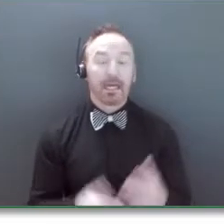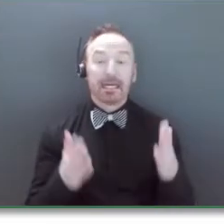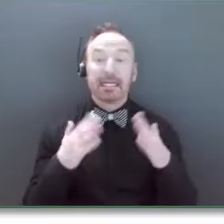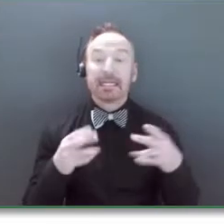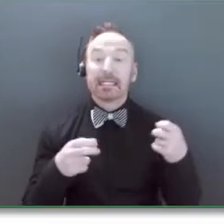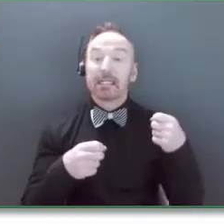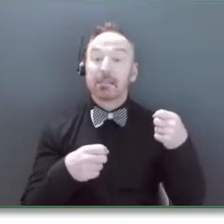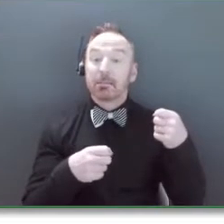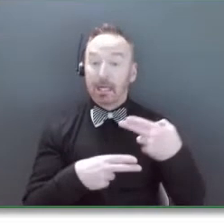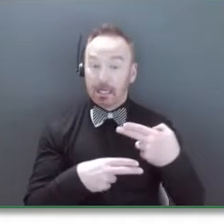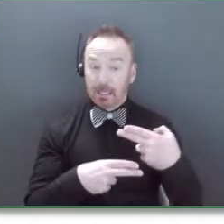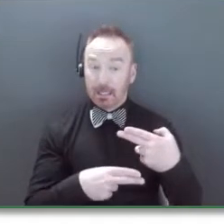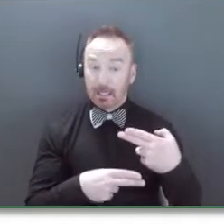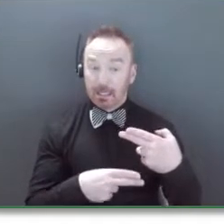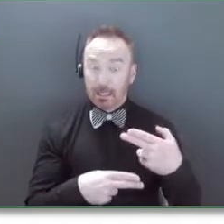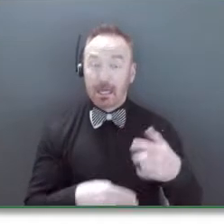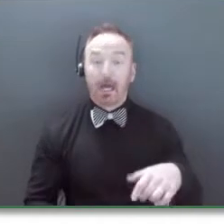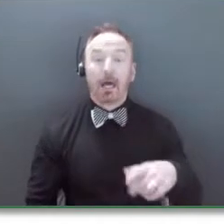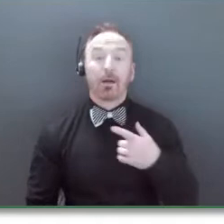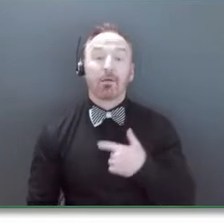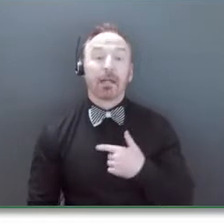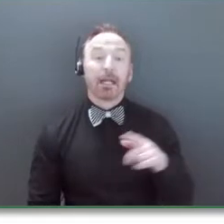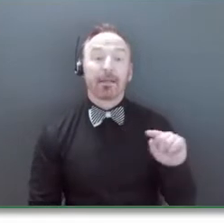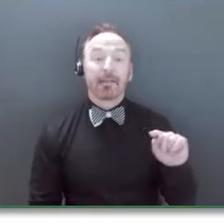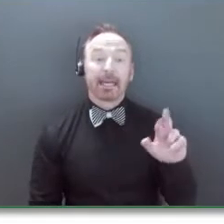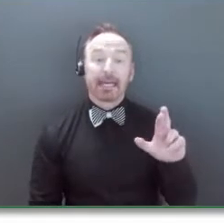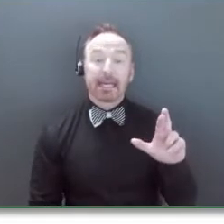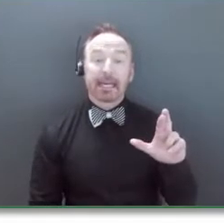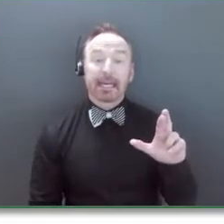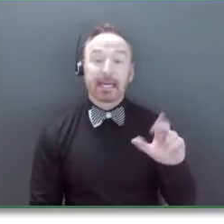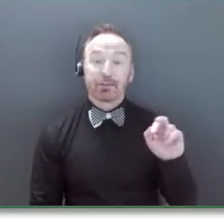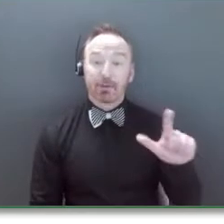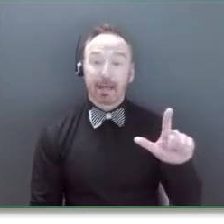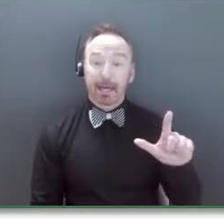rider is its single wheel makes virtually any trail accessible whether